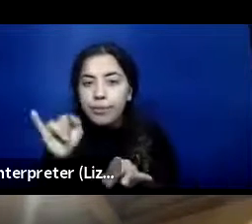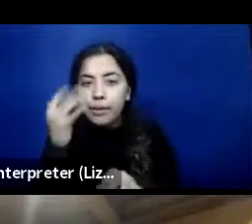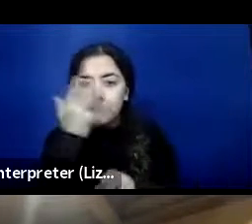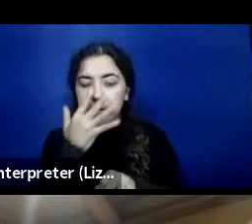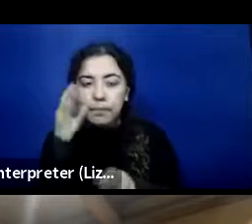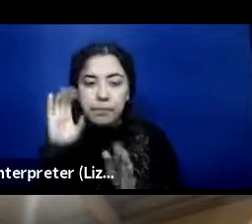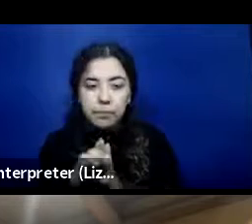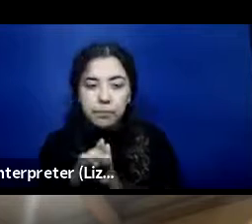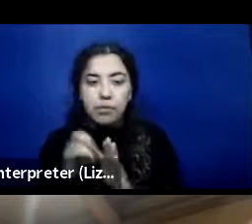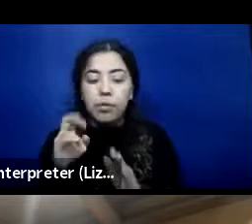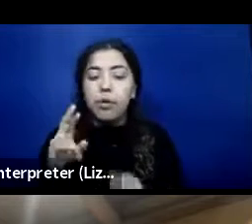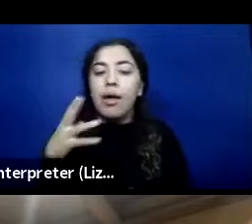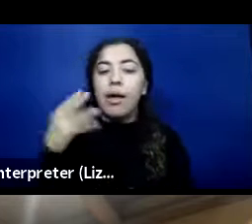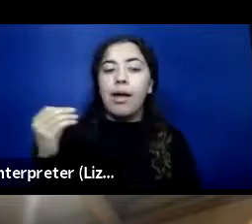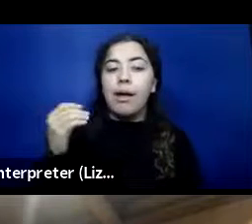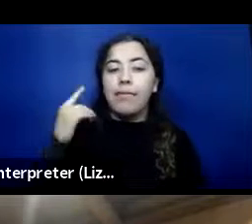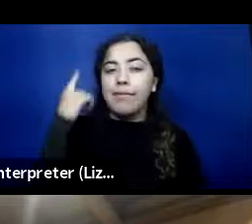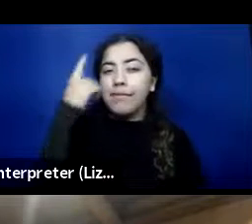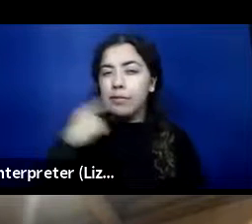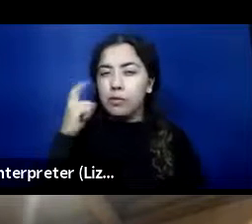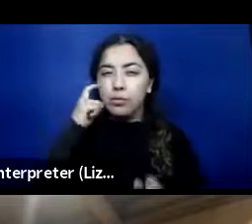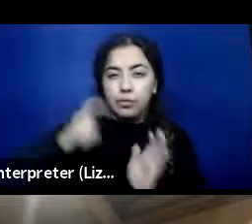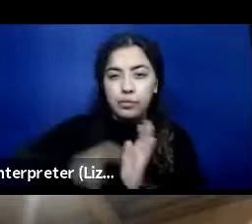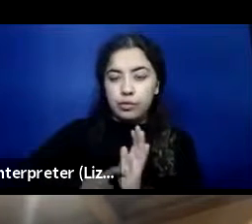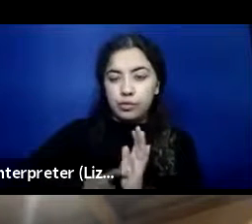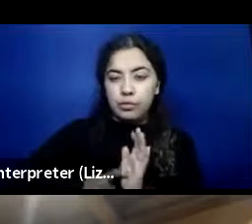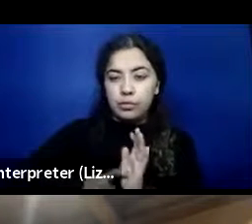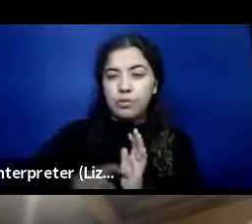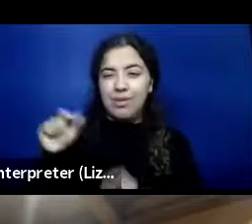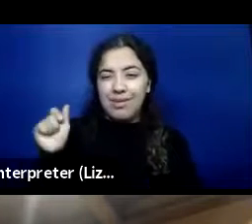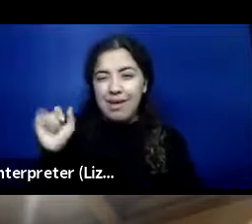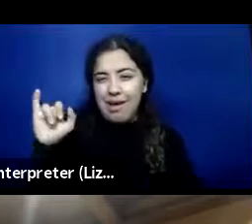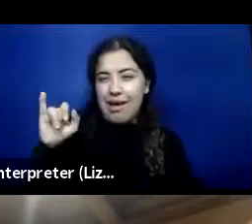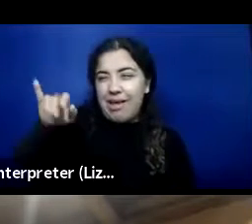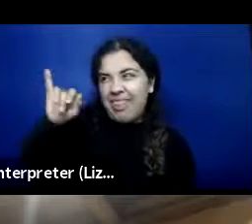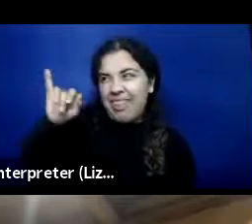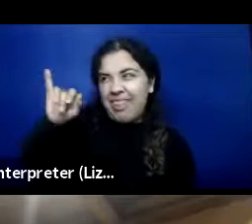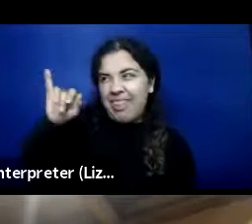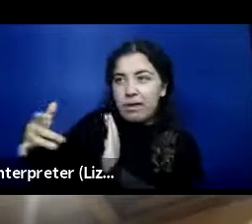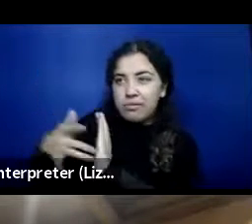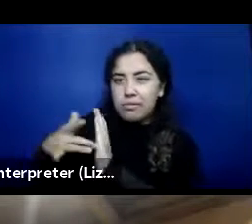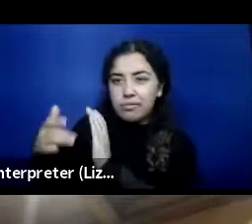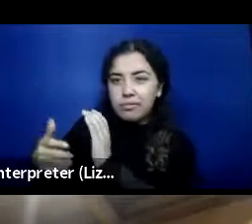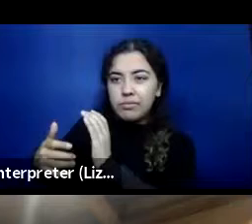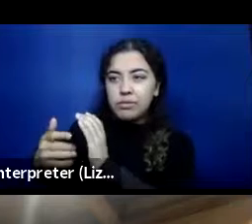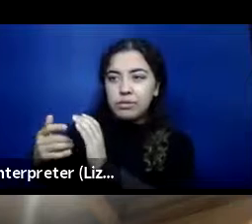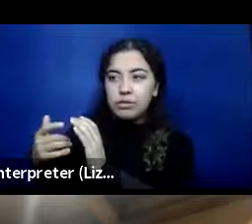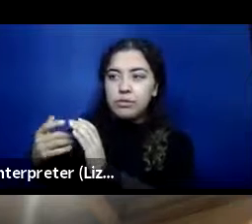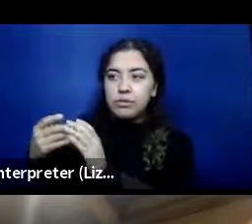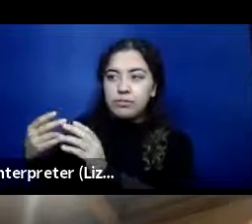These are all resources powered by AI. I'm happy to note that, just today, we've announced that we're enabling